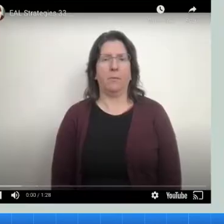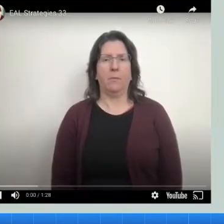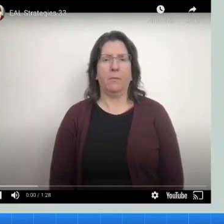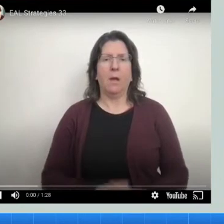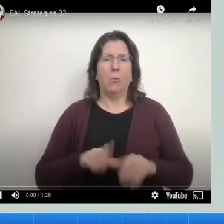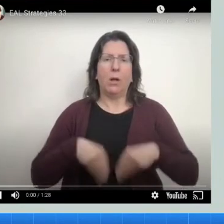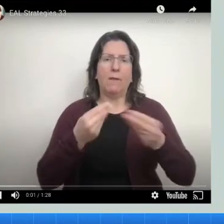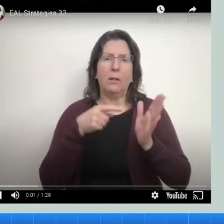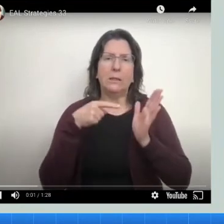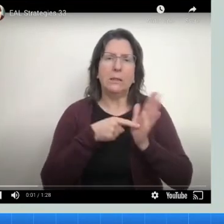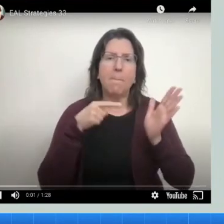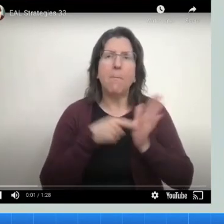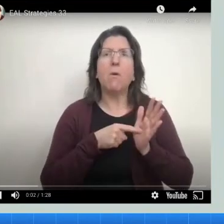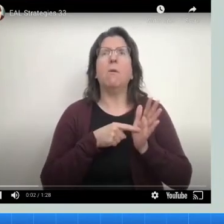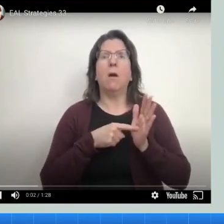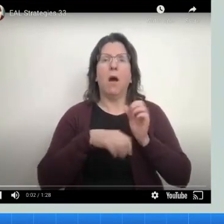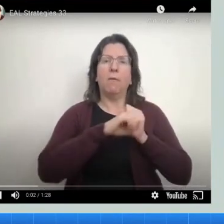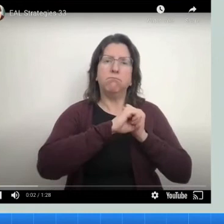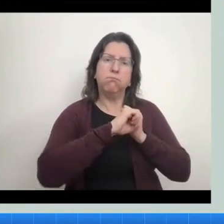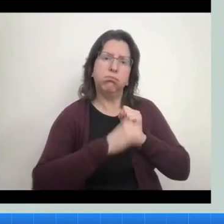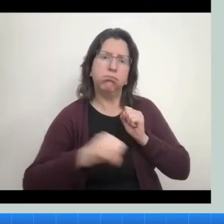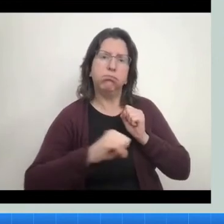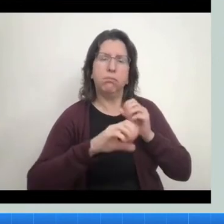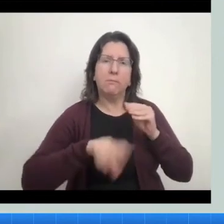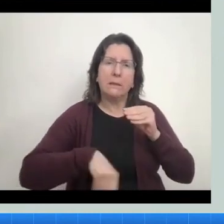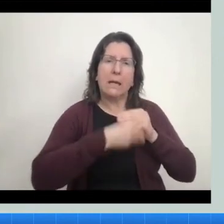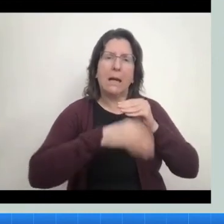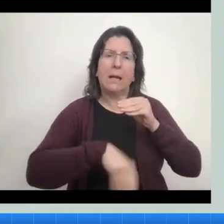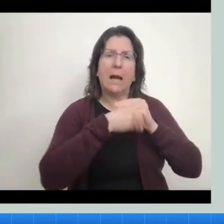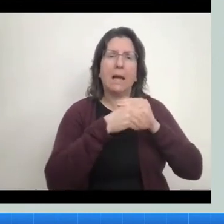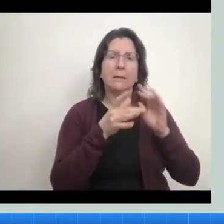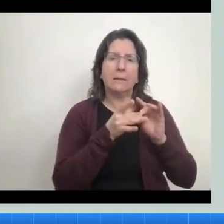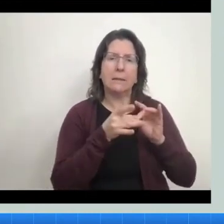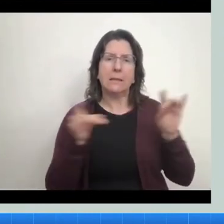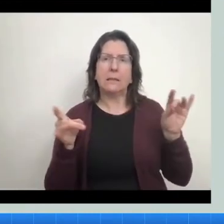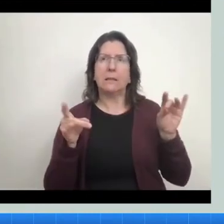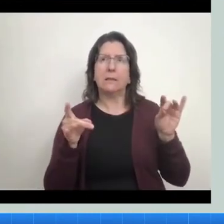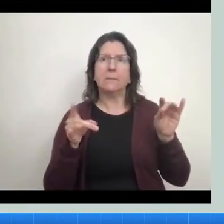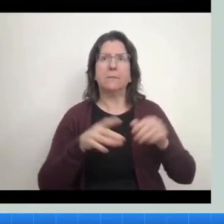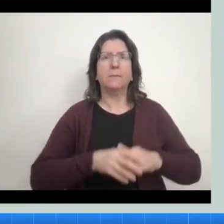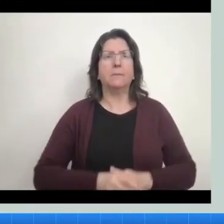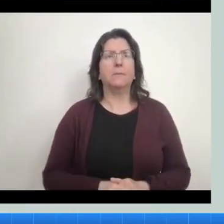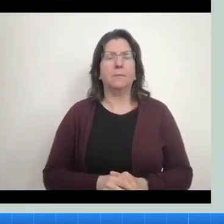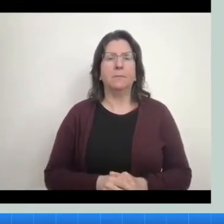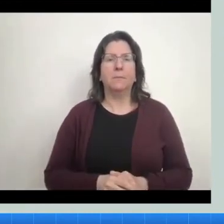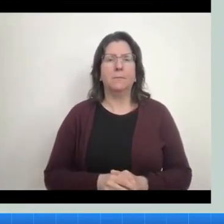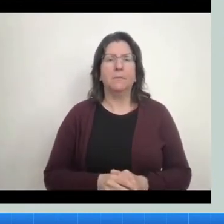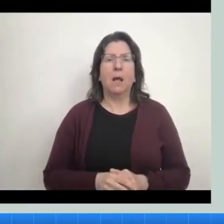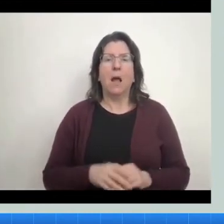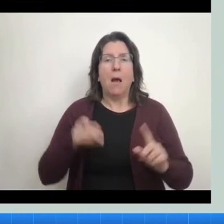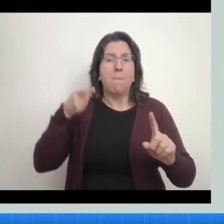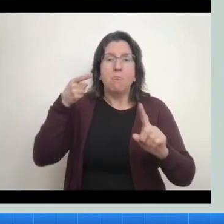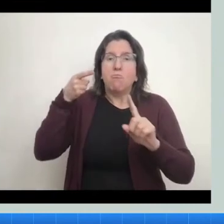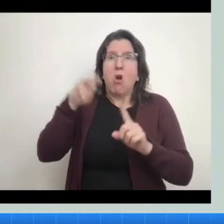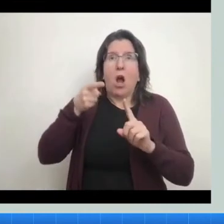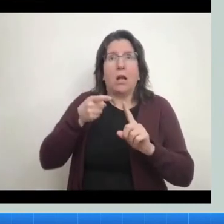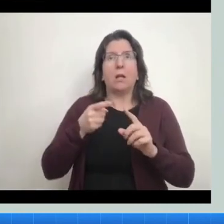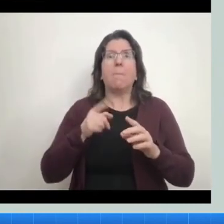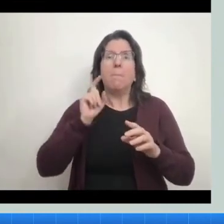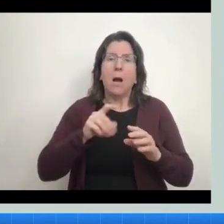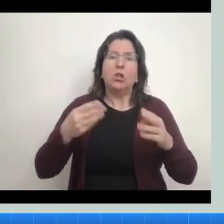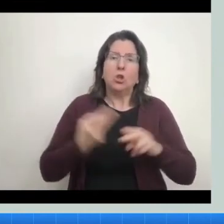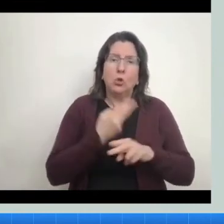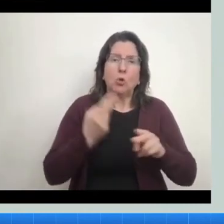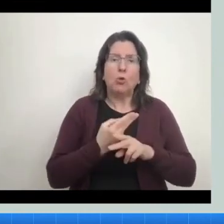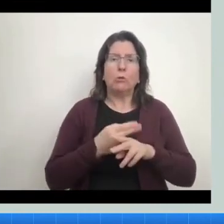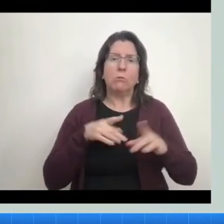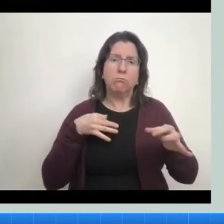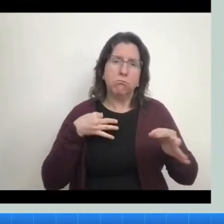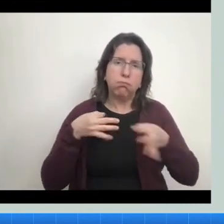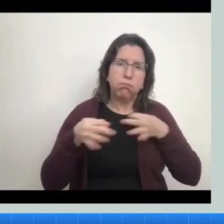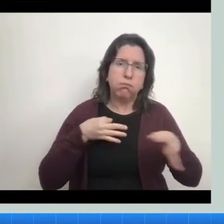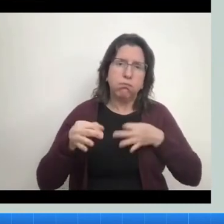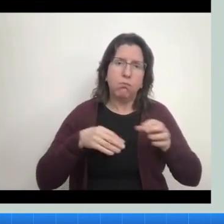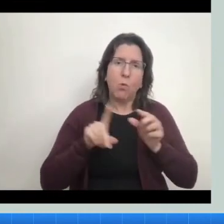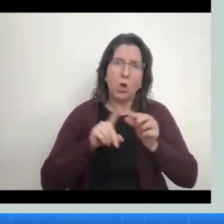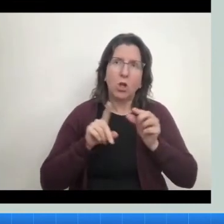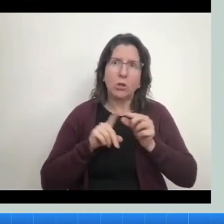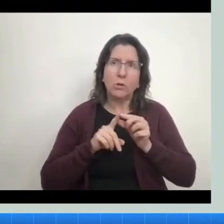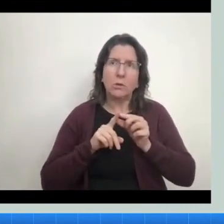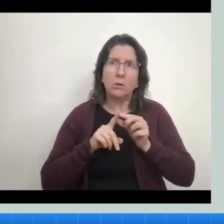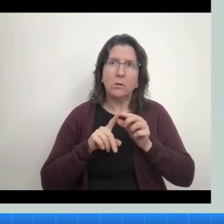For example - an elaboration here is changing a simple sentence by using descriptive words, such as: